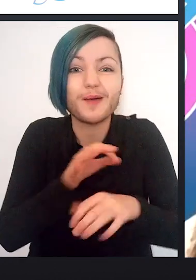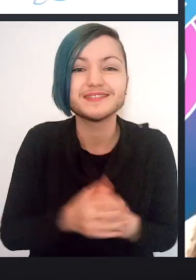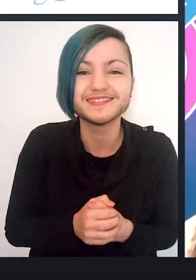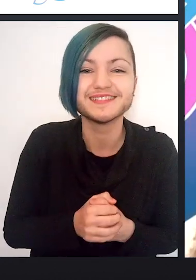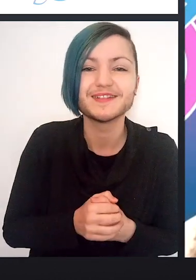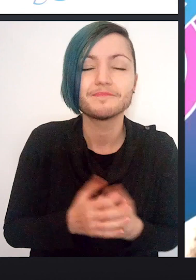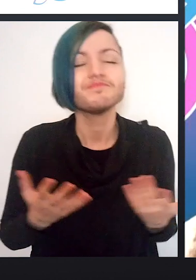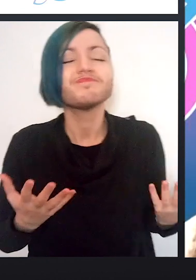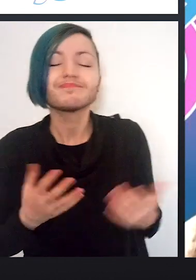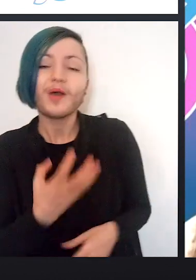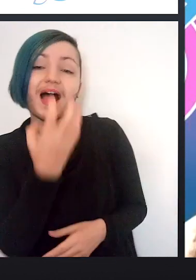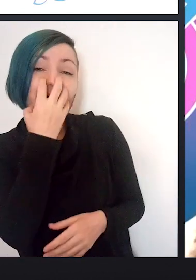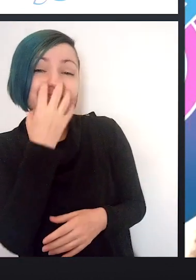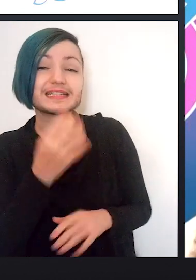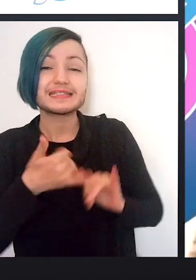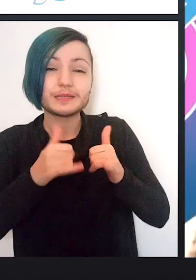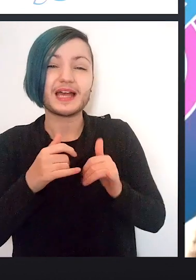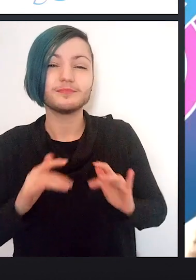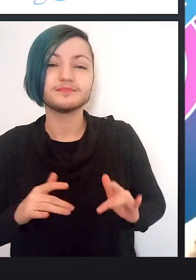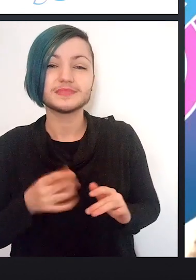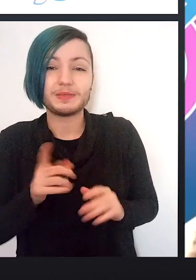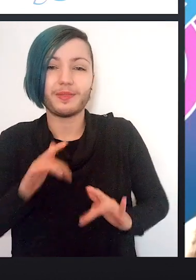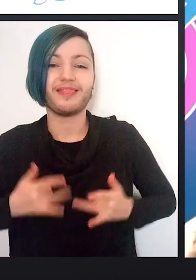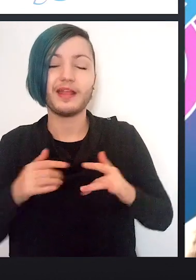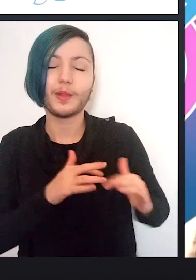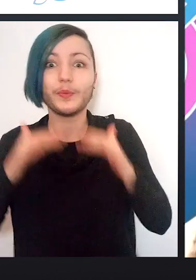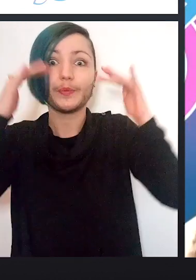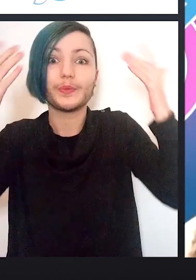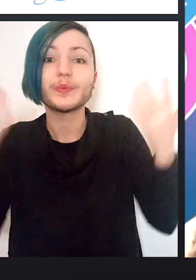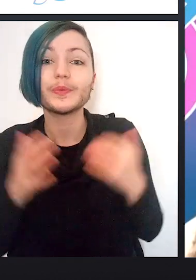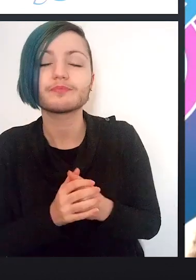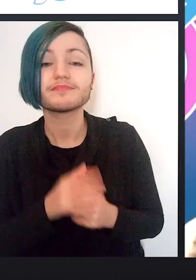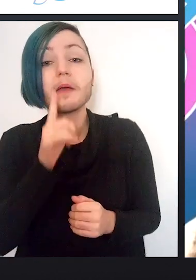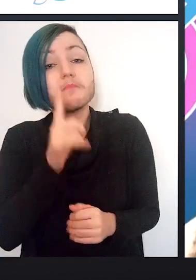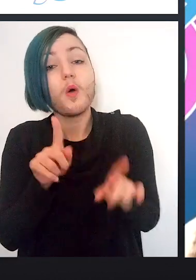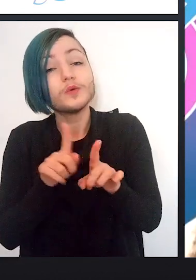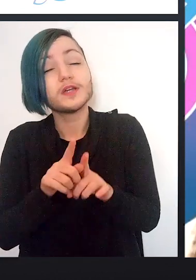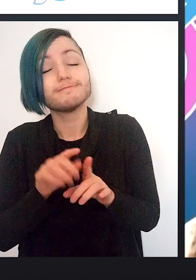do warn some people for some reason are quite susceptible to what we call the post-op blues.